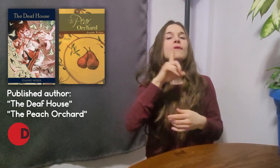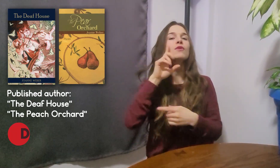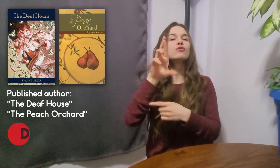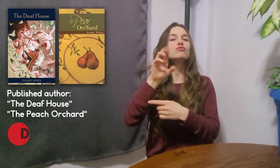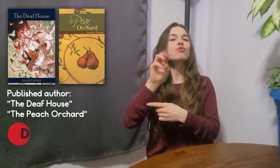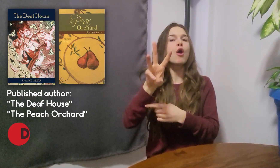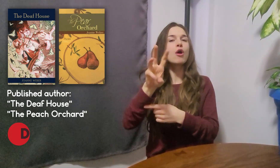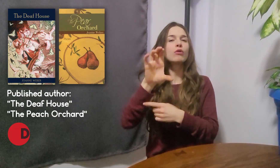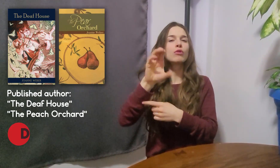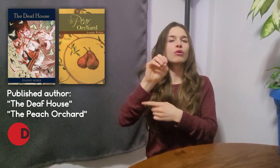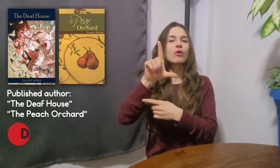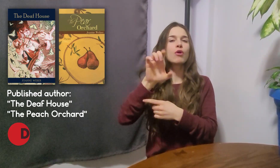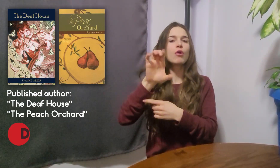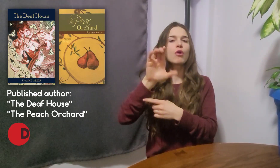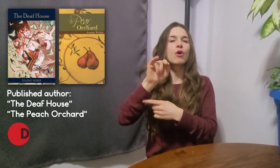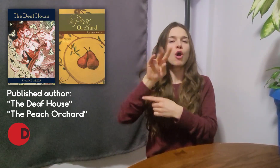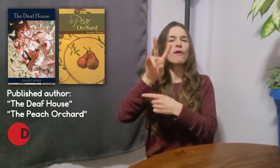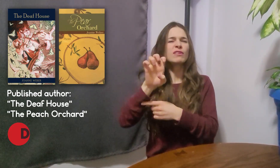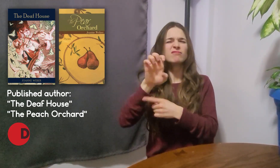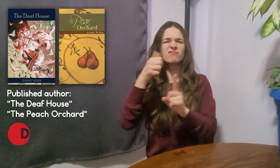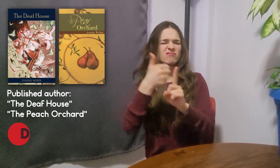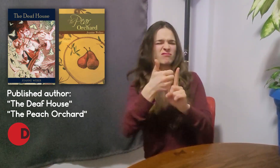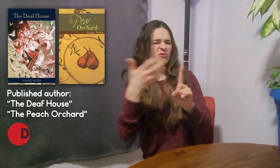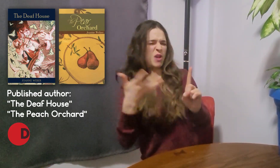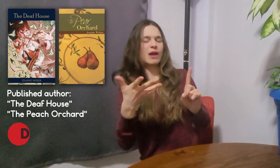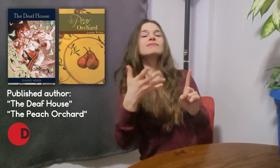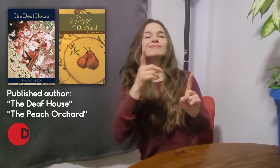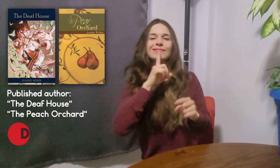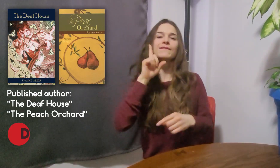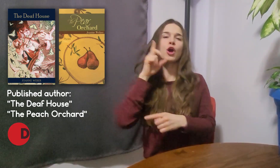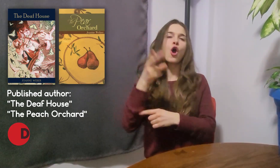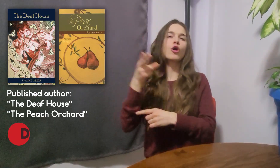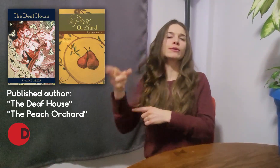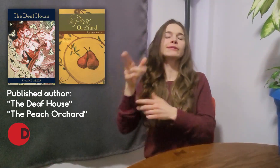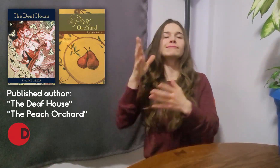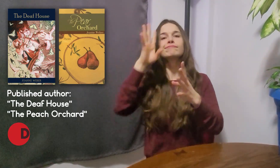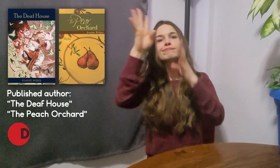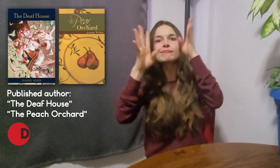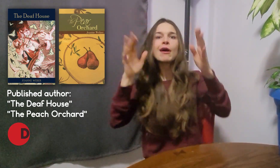a Deaf and hard of hearing art collective creating theatre and